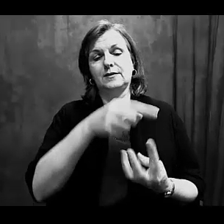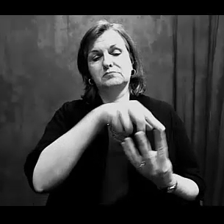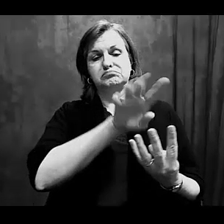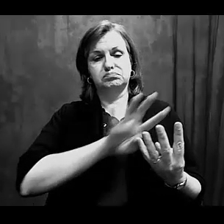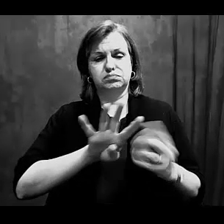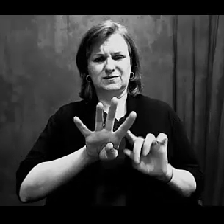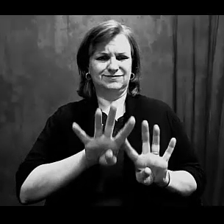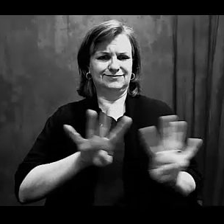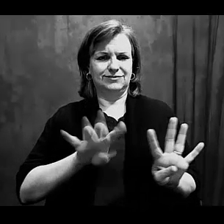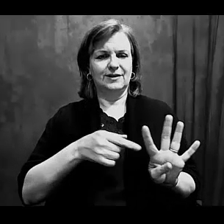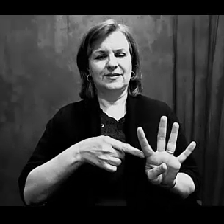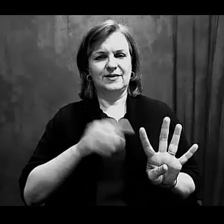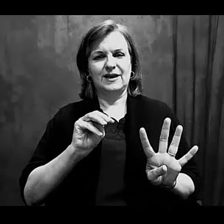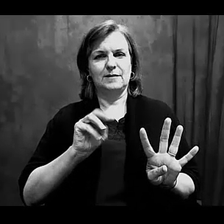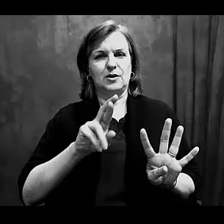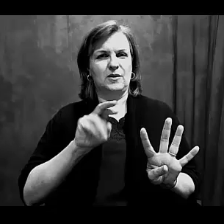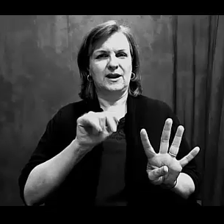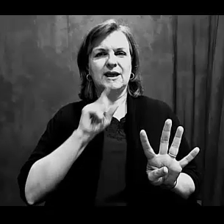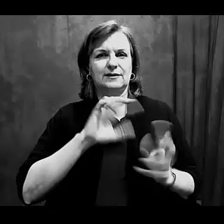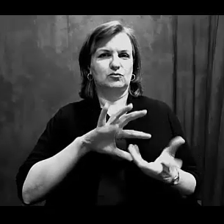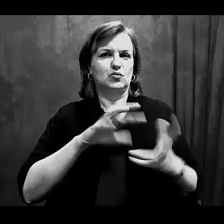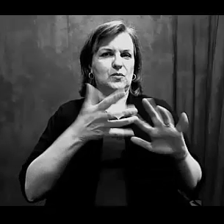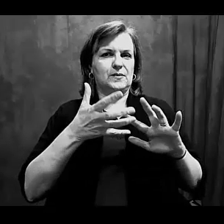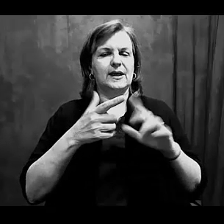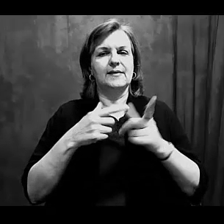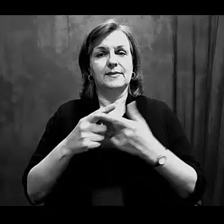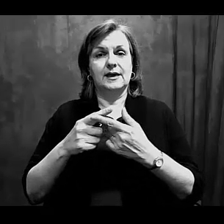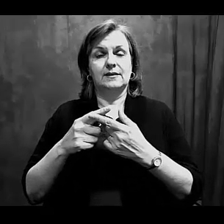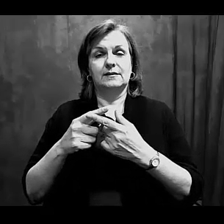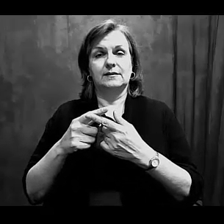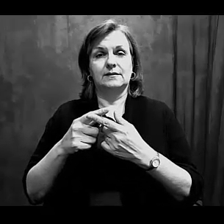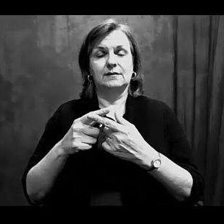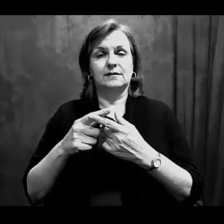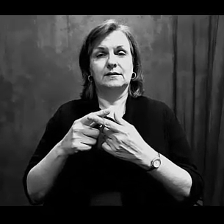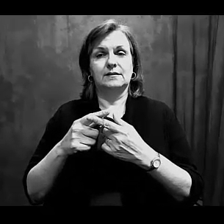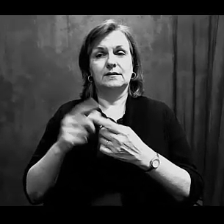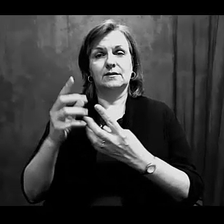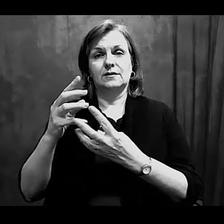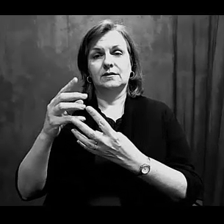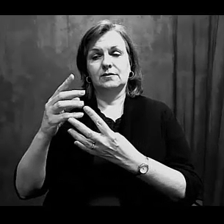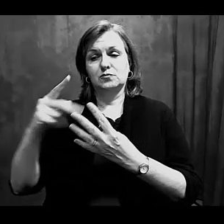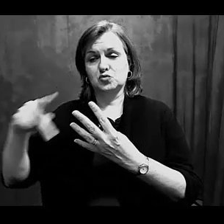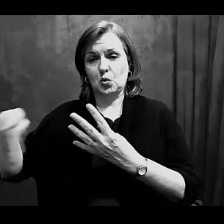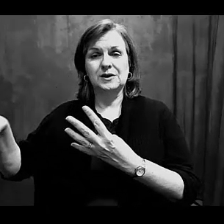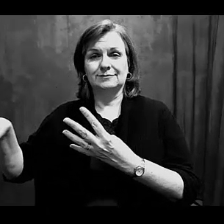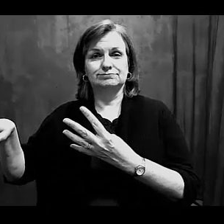then the mRNA gets mutated in transcription and then the protein